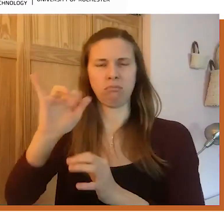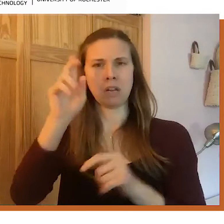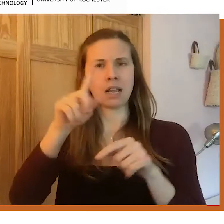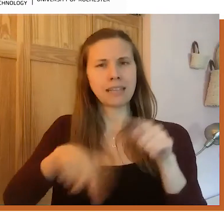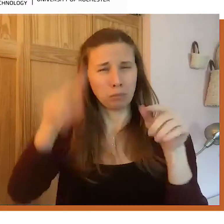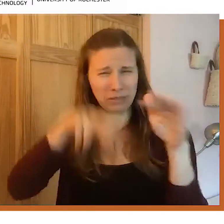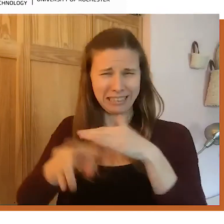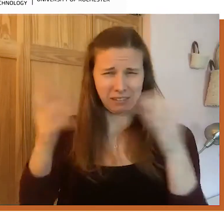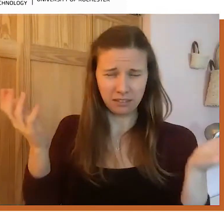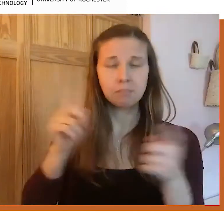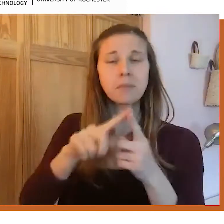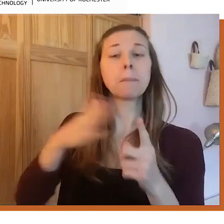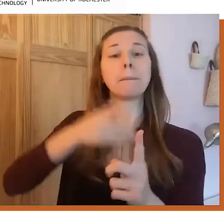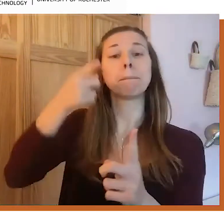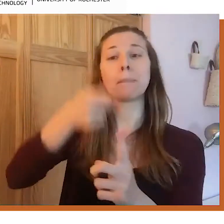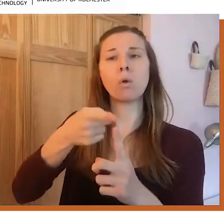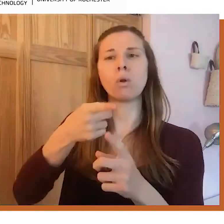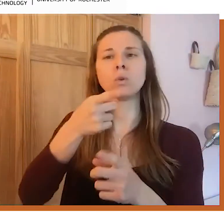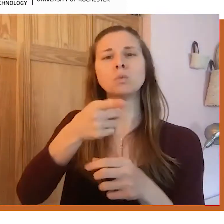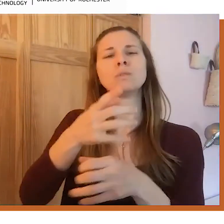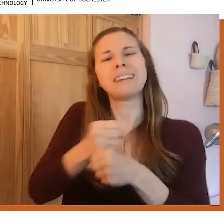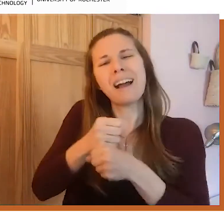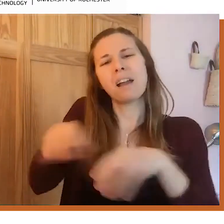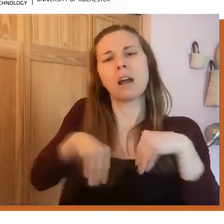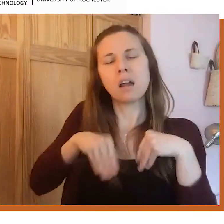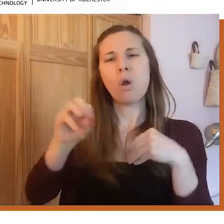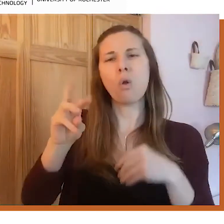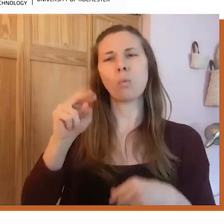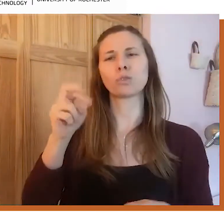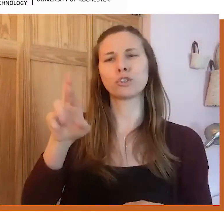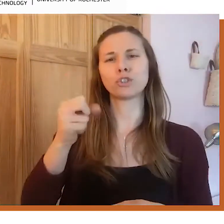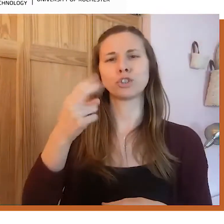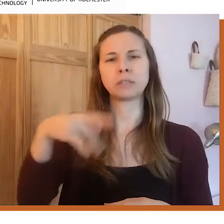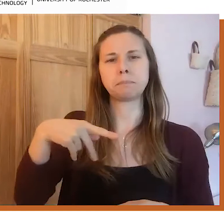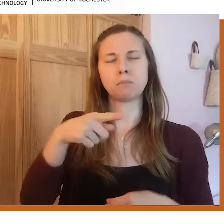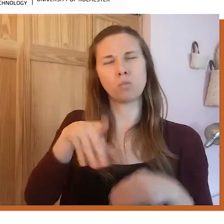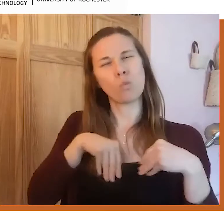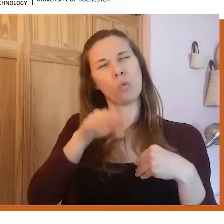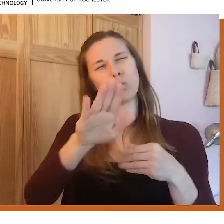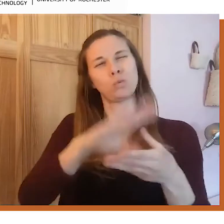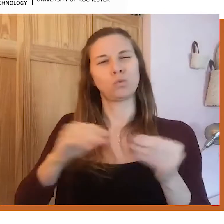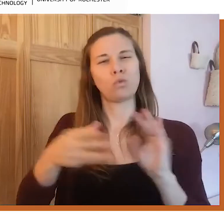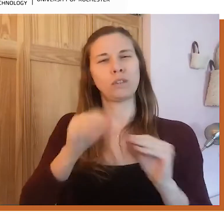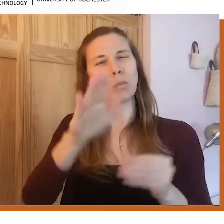It's because--this is true-- sometimes you can't predict the future or what will happen. You can't predict what will happen to you,